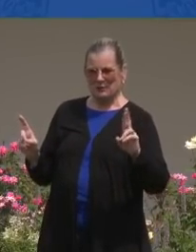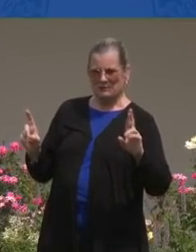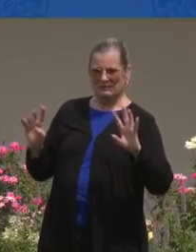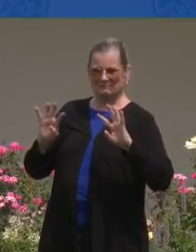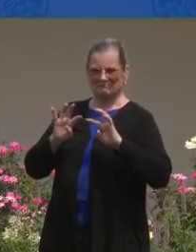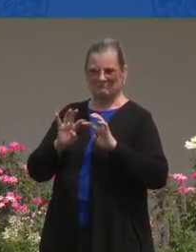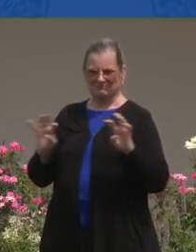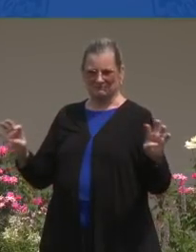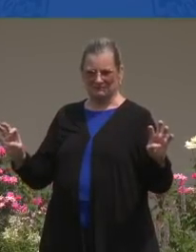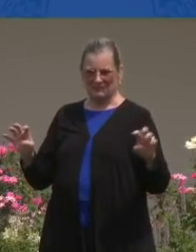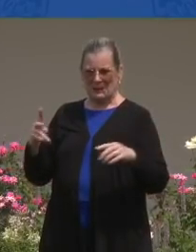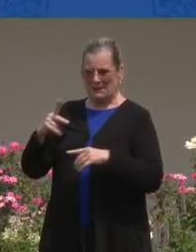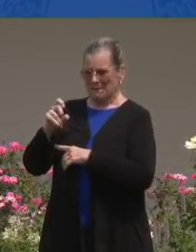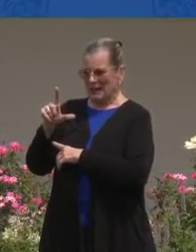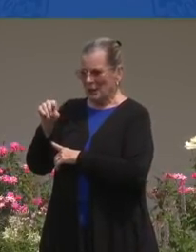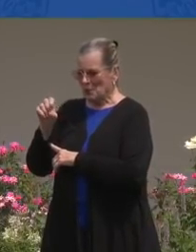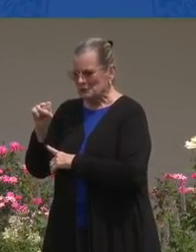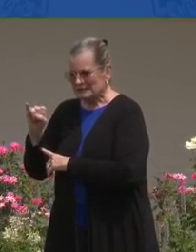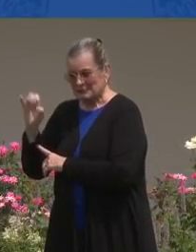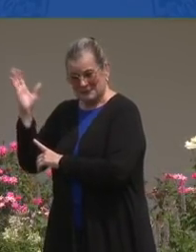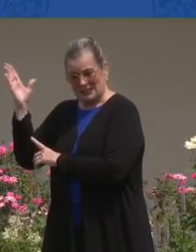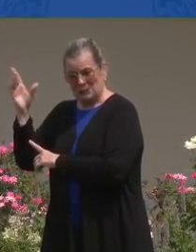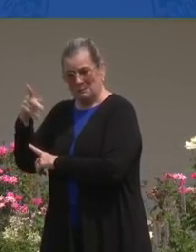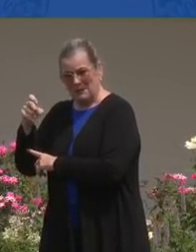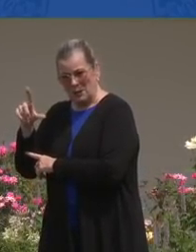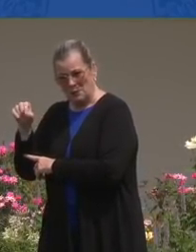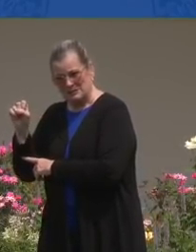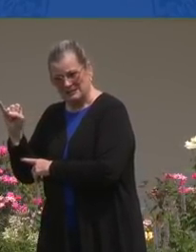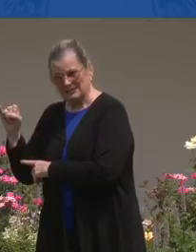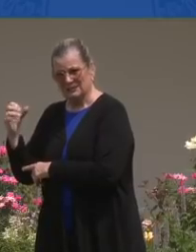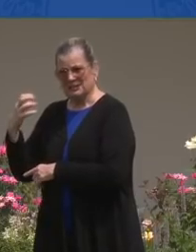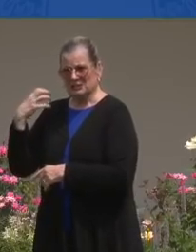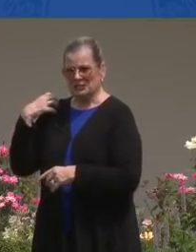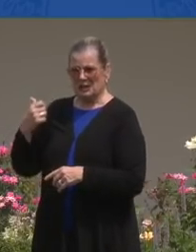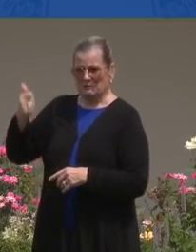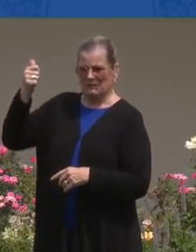Chairman Leahy, Leader McCarthy, Senator Casey,